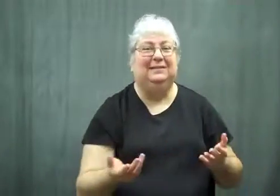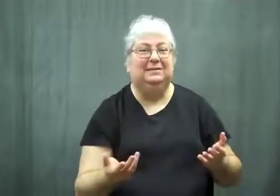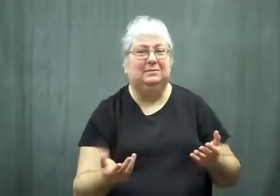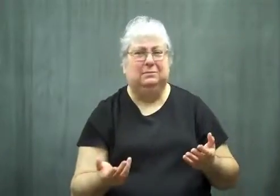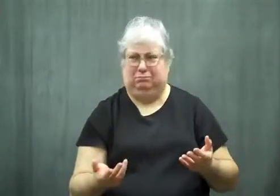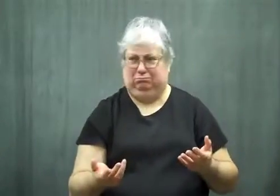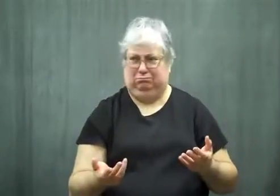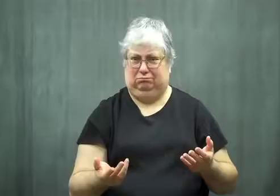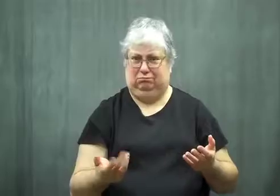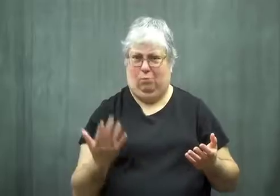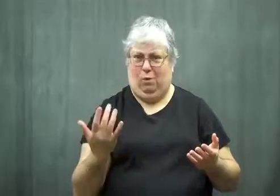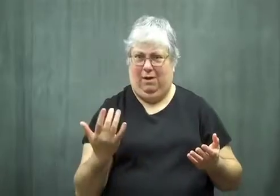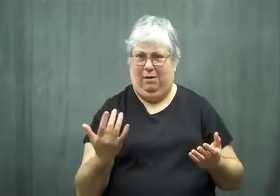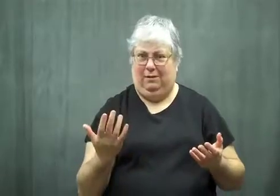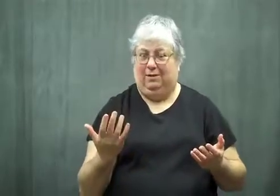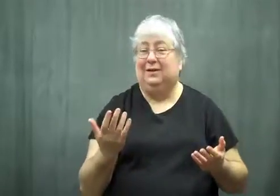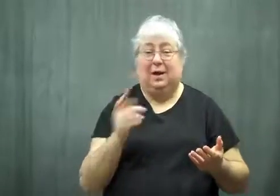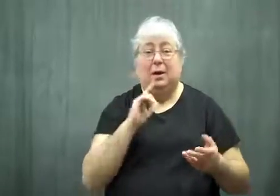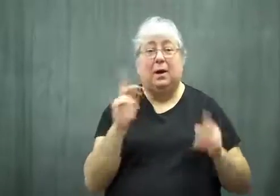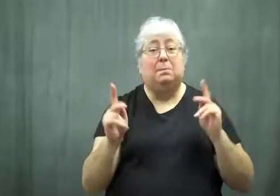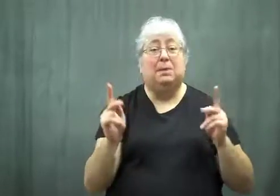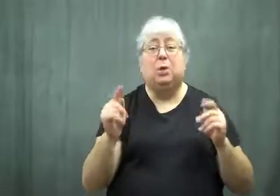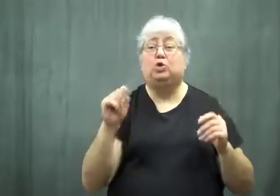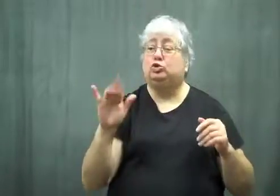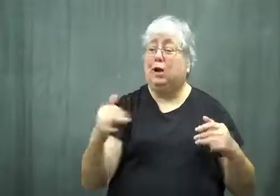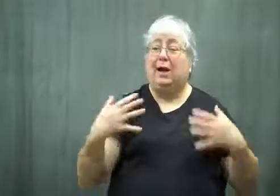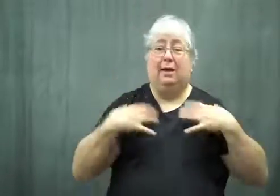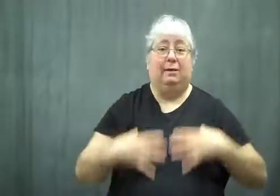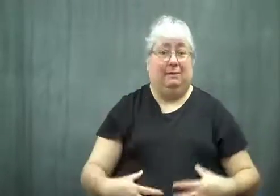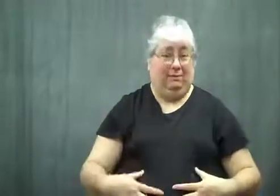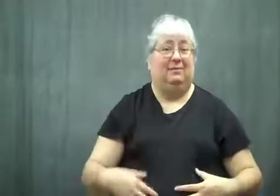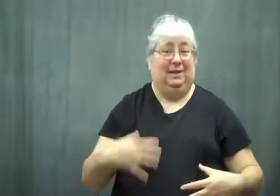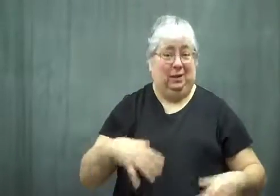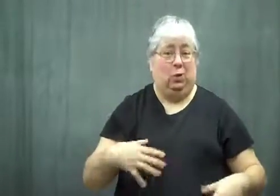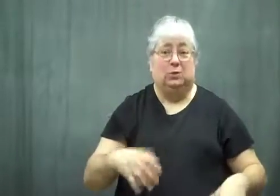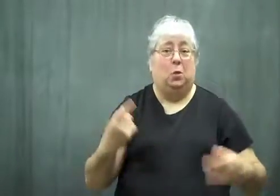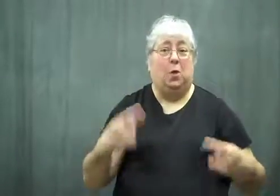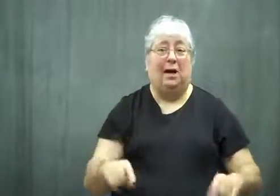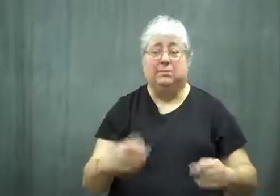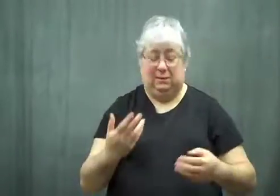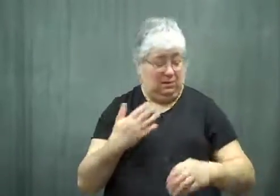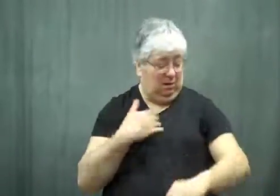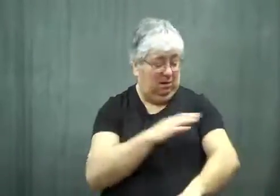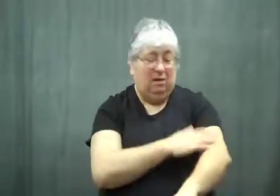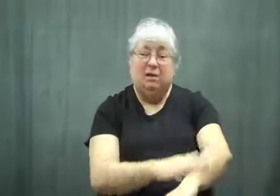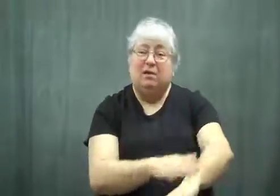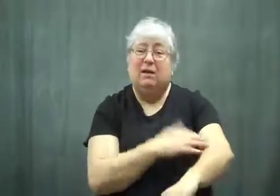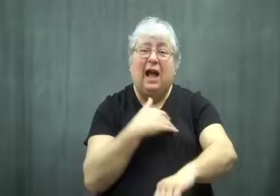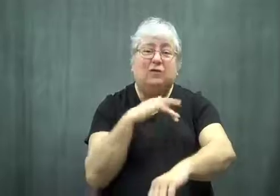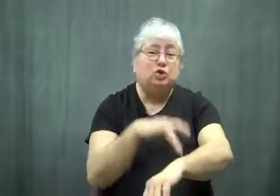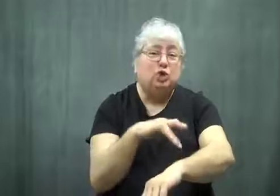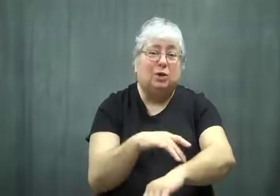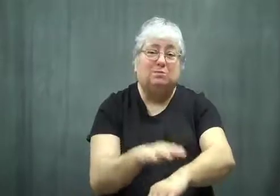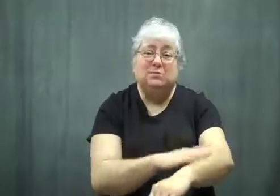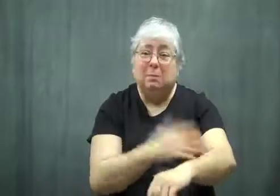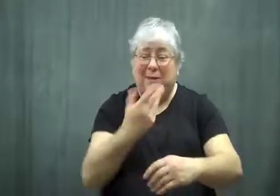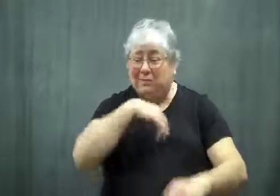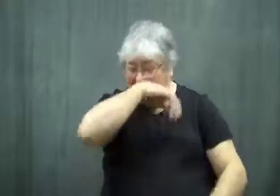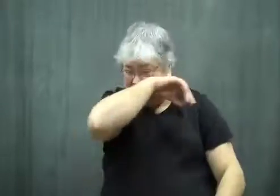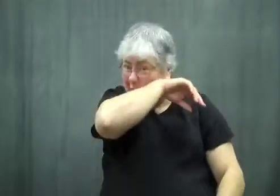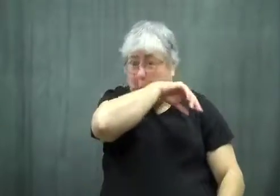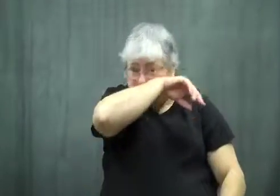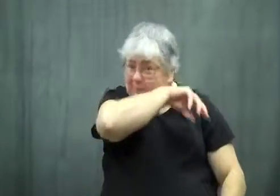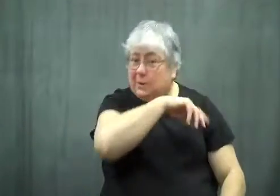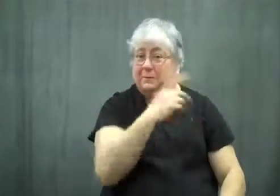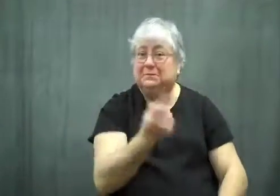When people try on clothes, they have germs on their bodies, maybe from wiping their noses.